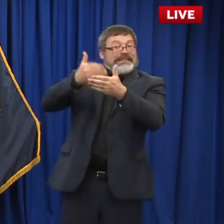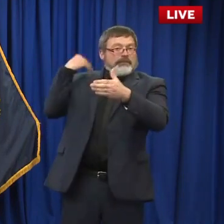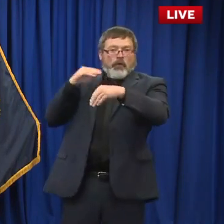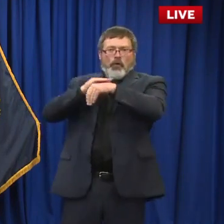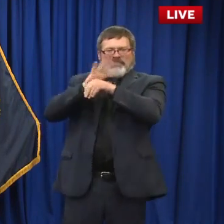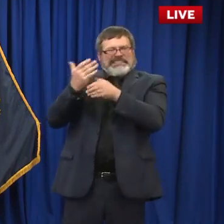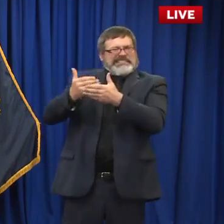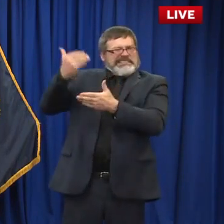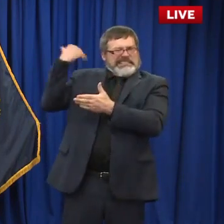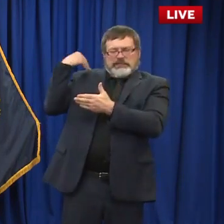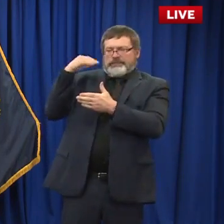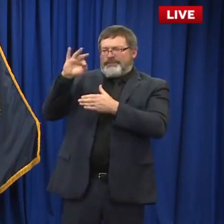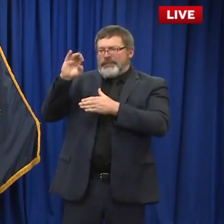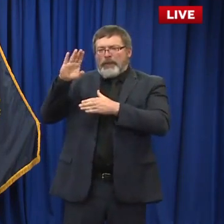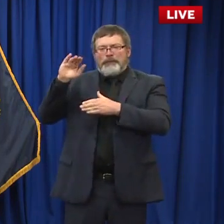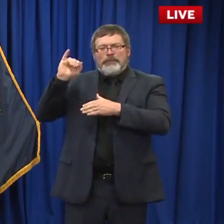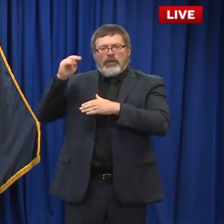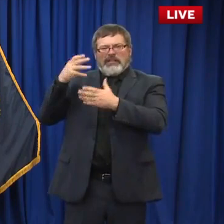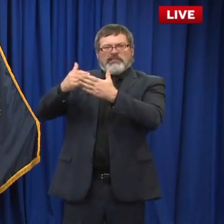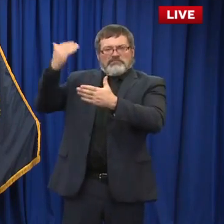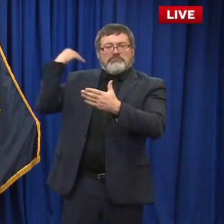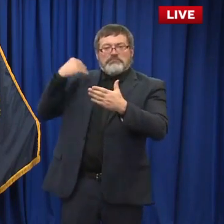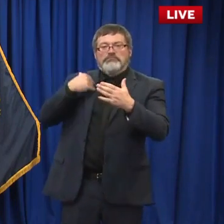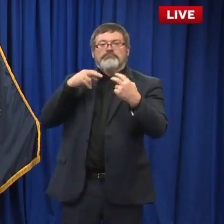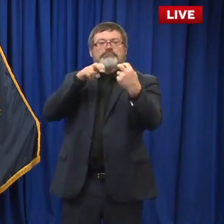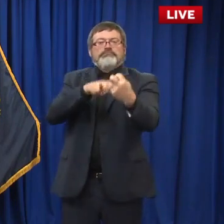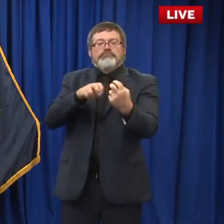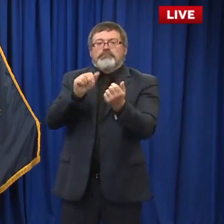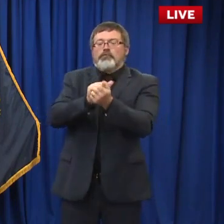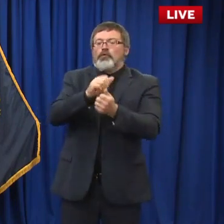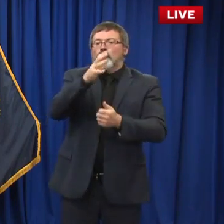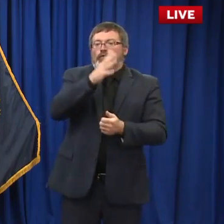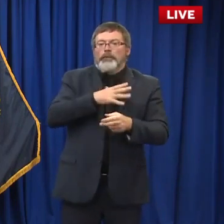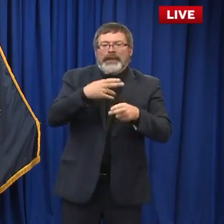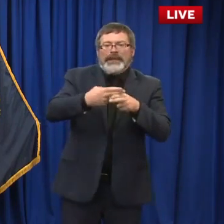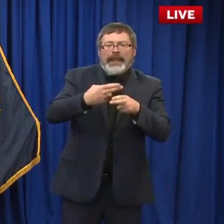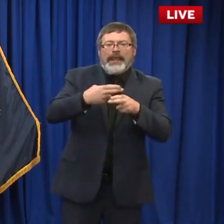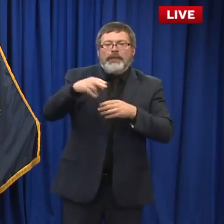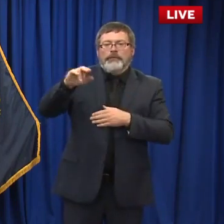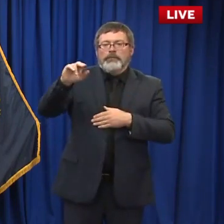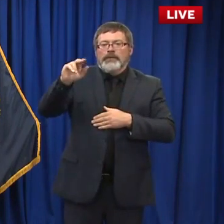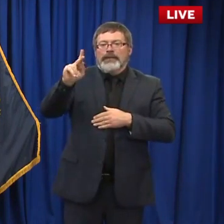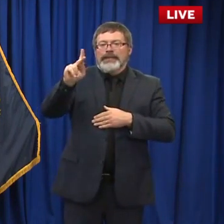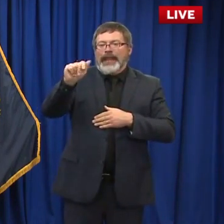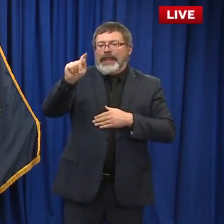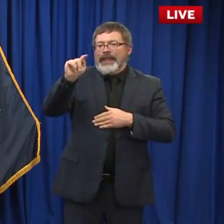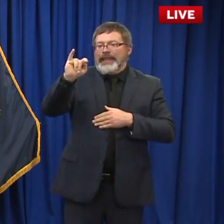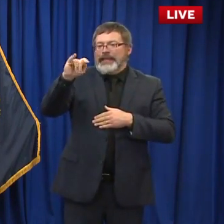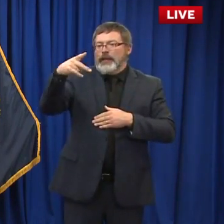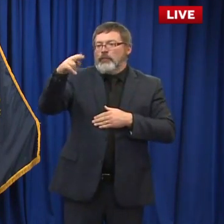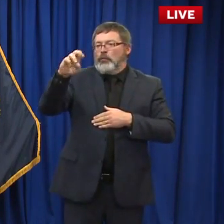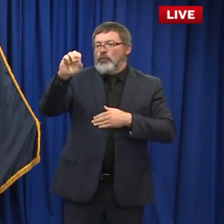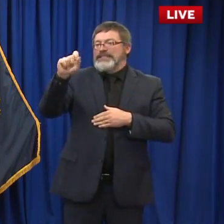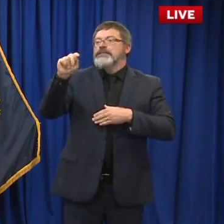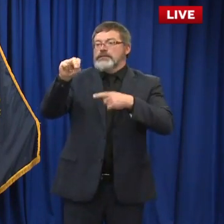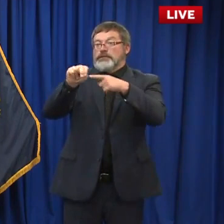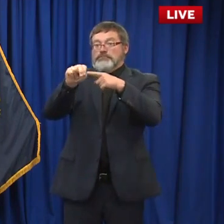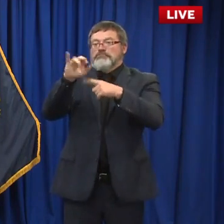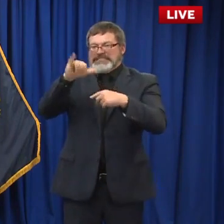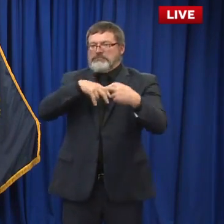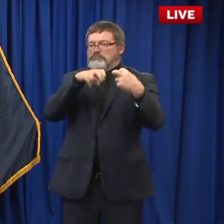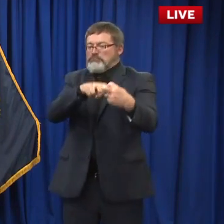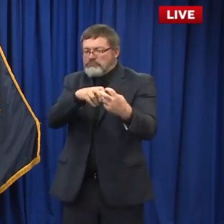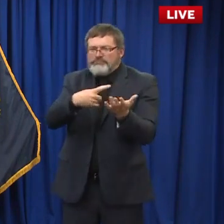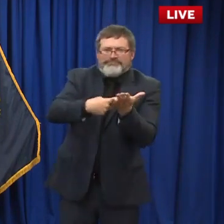MS. PRESTON, A HOLOCAUST SURVIVOR, SHE SPENT A LOT OF HER TIME OFFER THE PAST FEW YEARS GOING TO SCHOOLS, TALLING TO STUDENTS ABOUT HER EXPERIENCE, WHAT IT IS, SHE HAS AN AMAZING